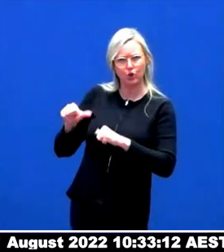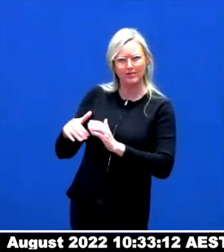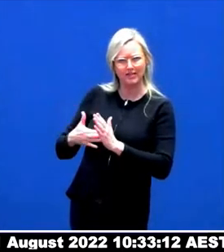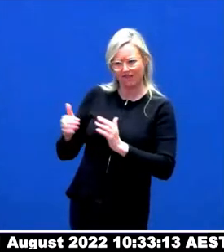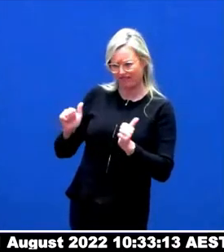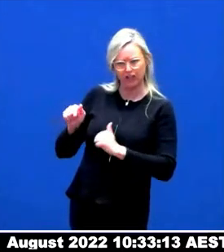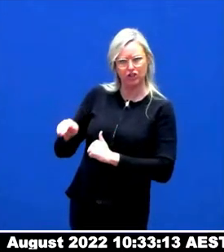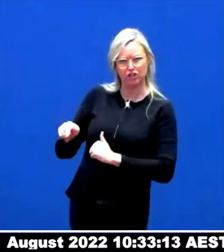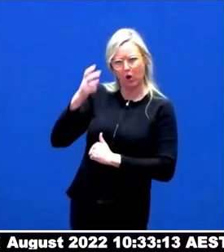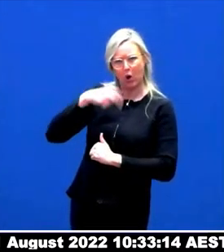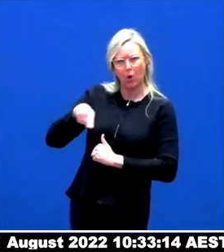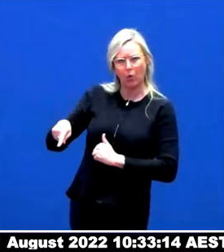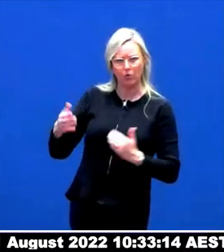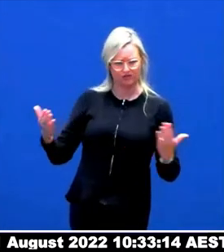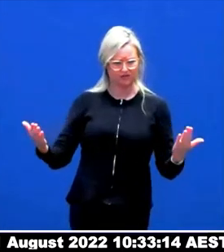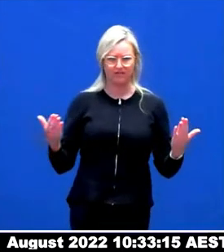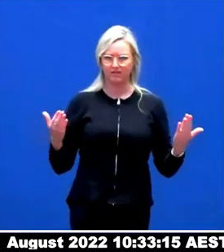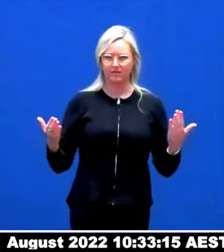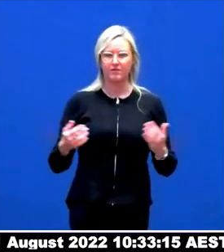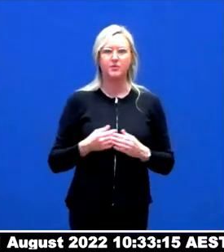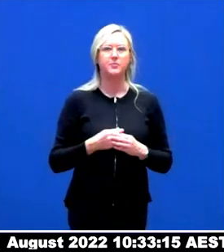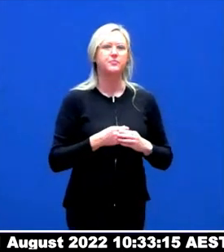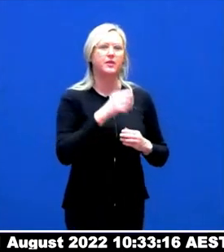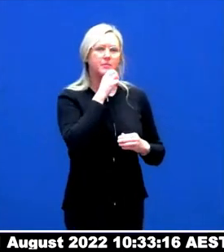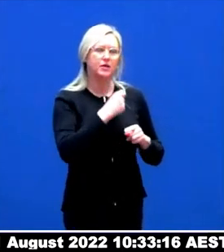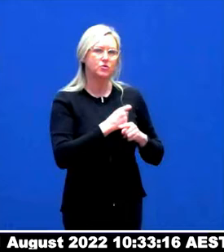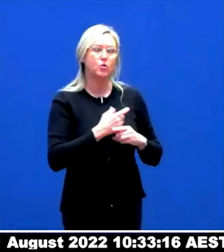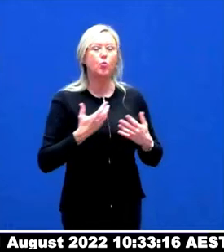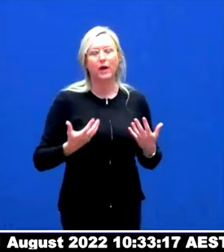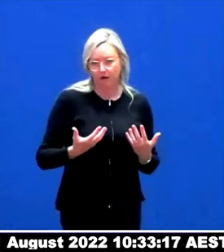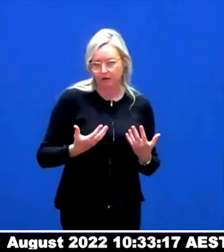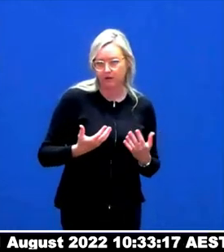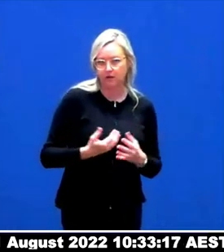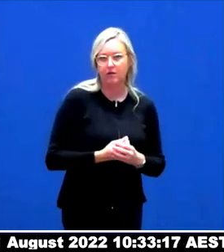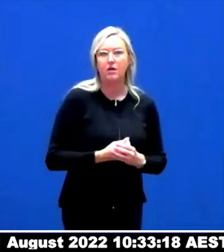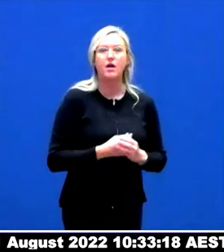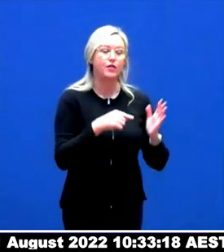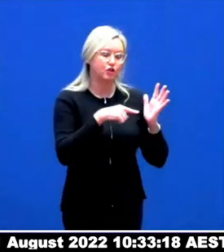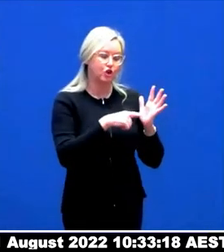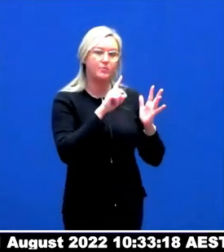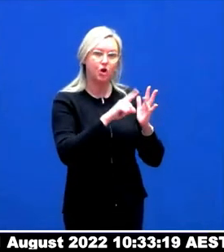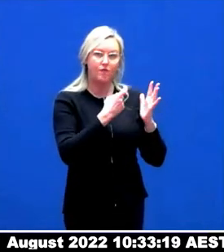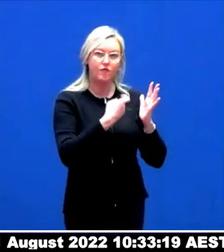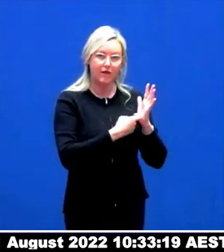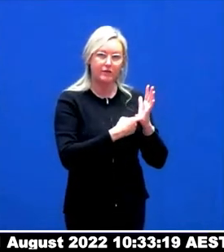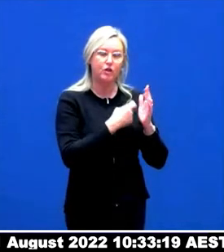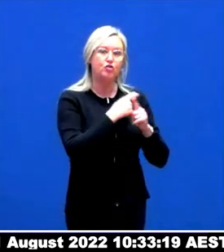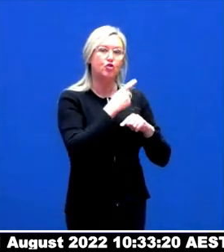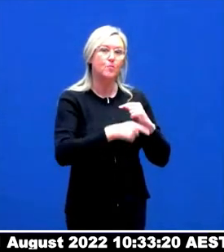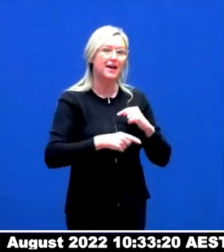My recollection is that it's actually explicit in the Terms of Reference, the reference to the current Australia's Disability Strategy.